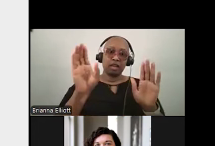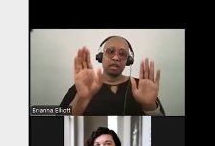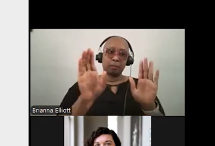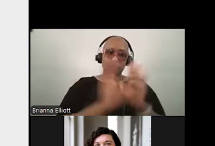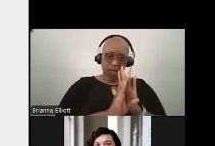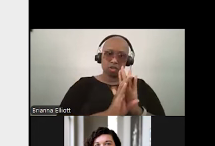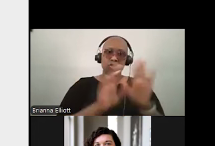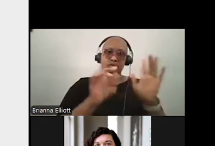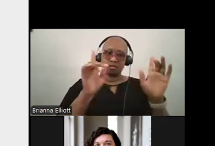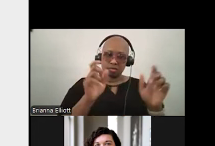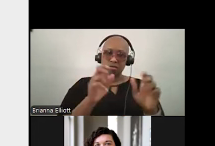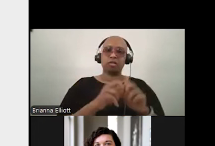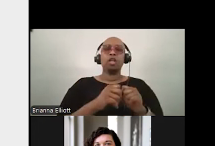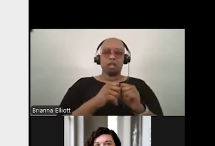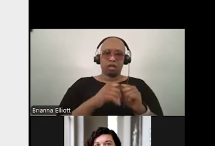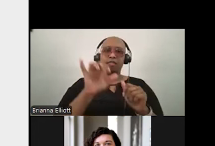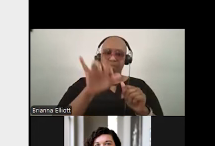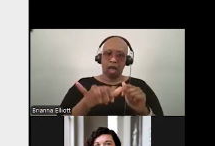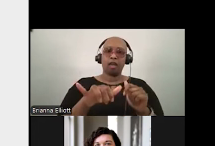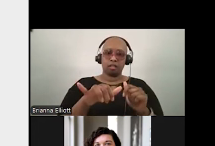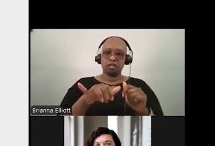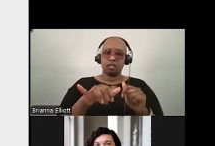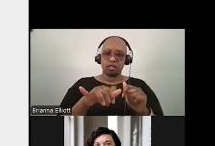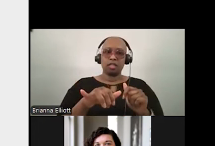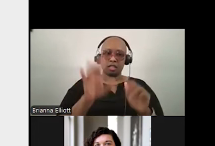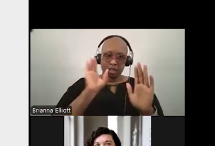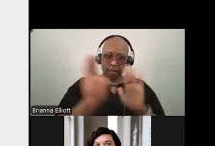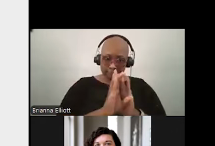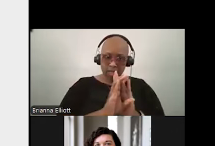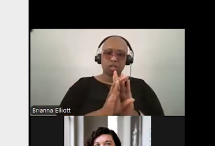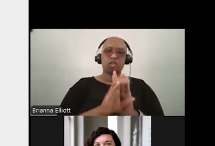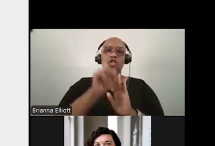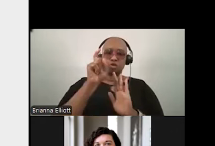that's an image. We just went over that. So if it's an image, you need an alt text or a text